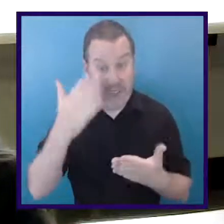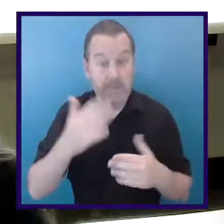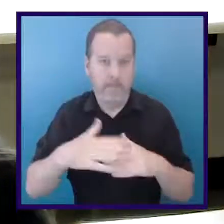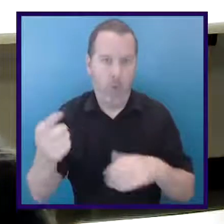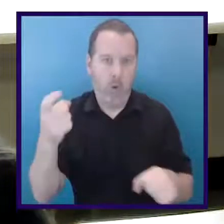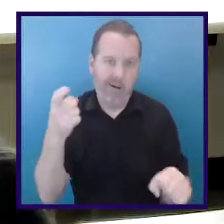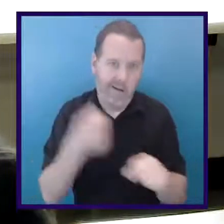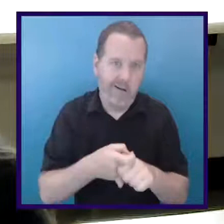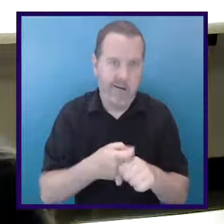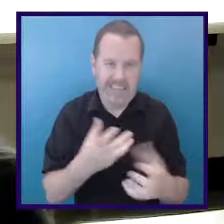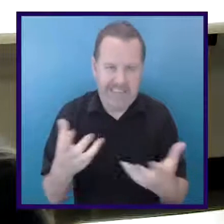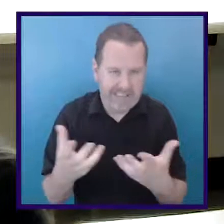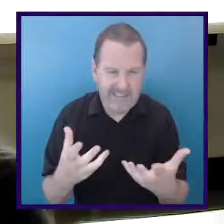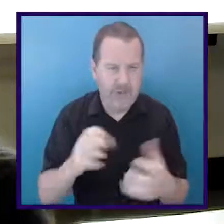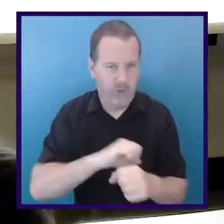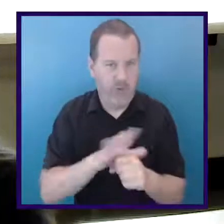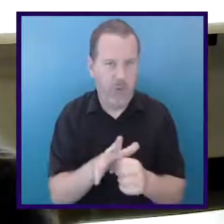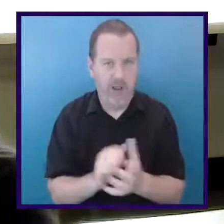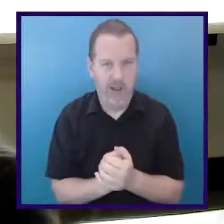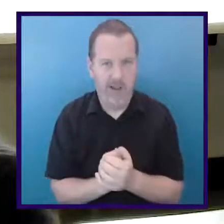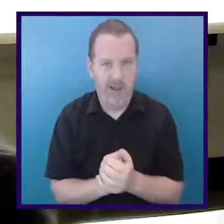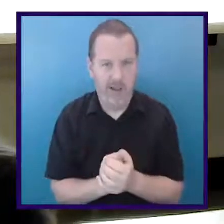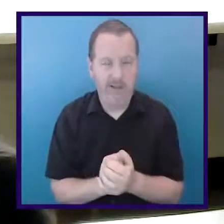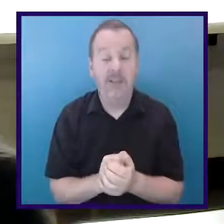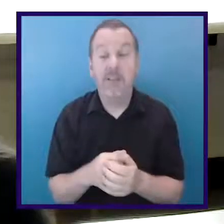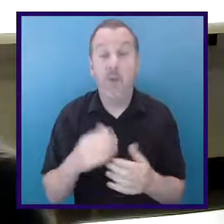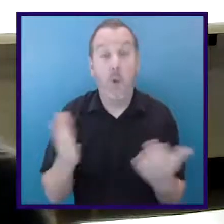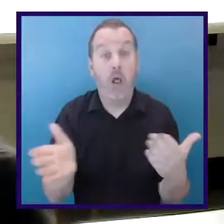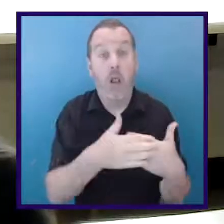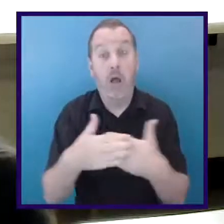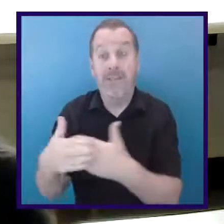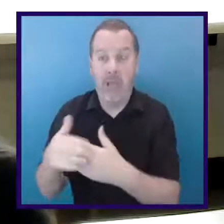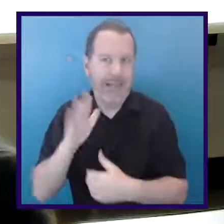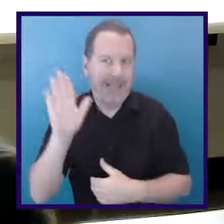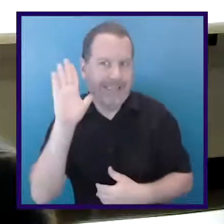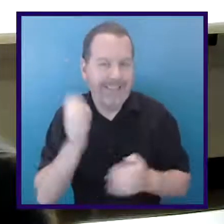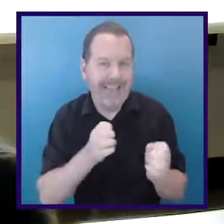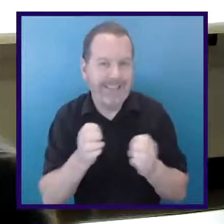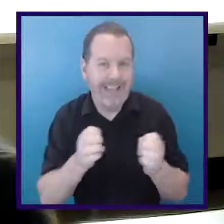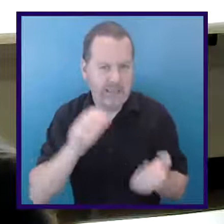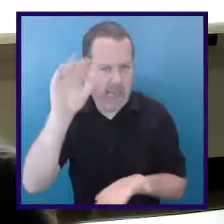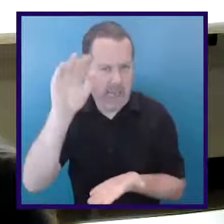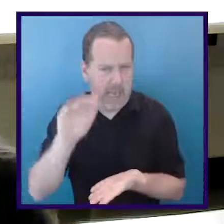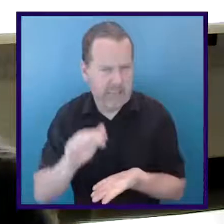There weren't many listening exercises over lock down and I strongly believe that it was